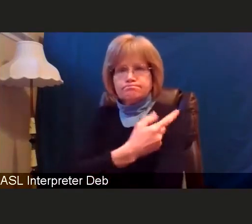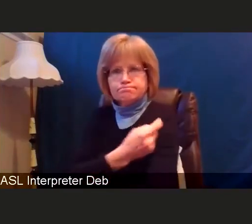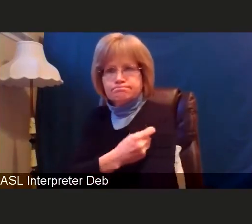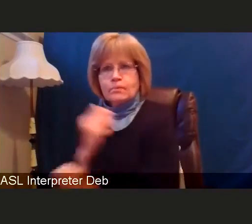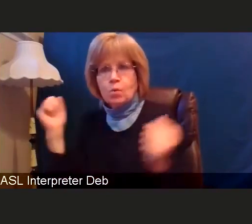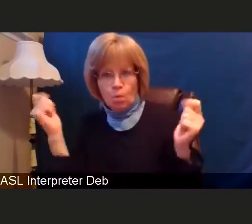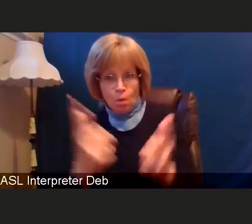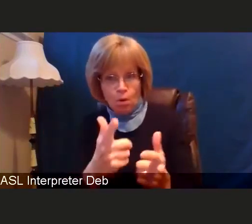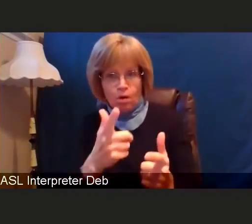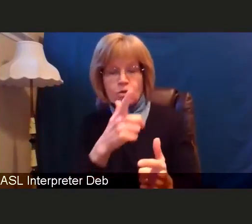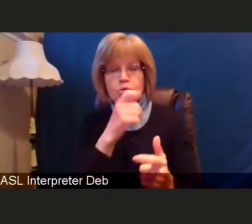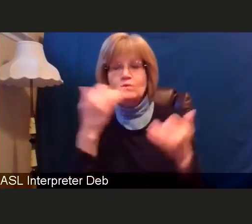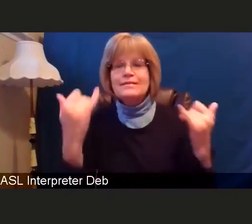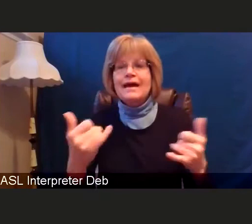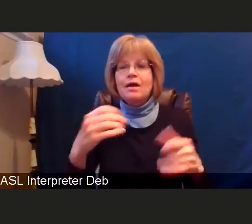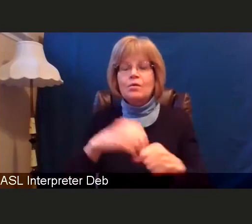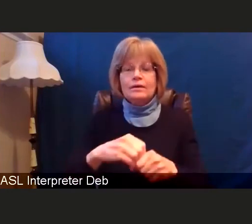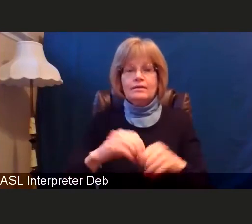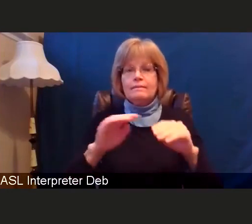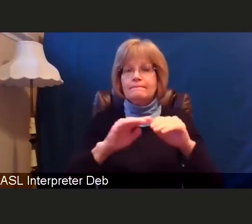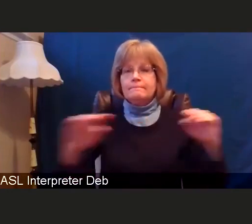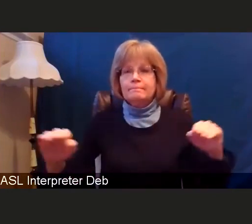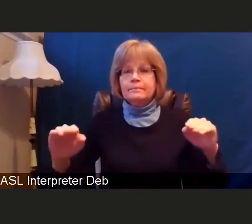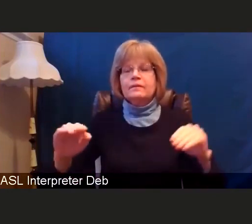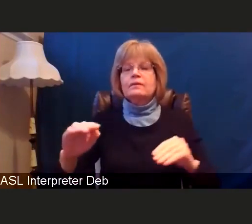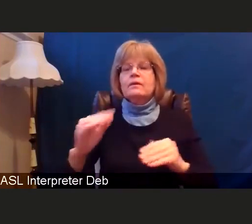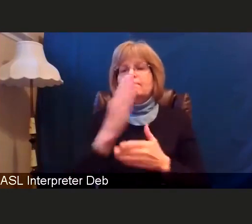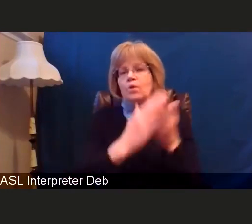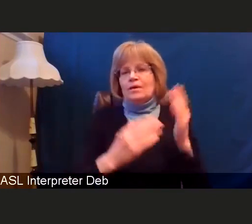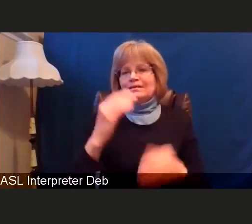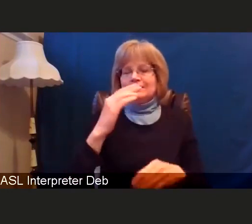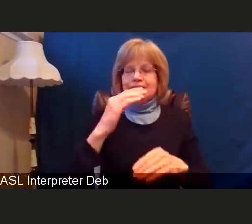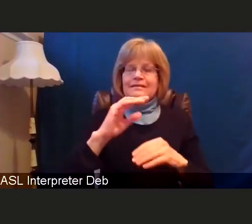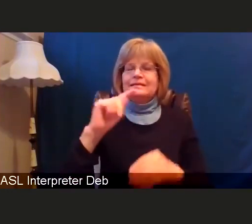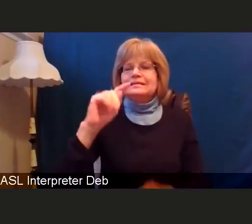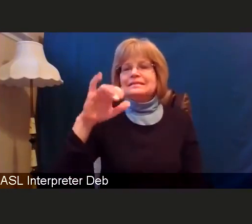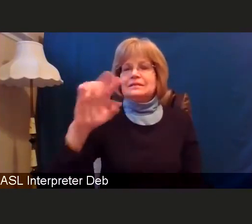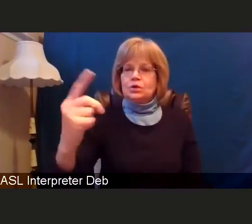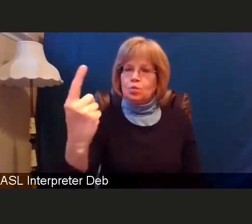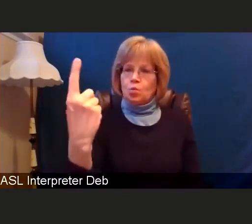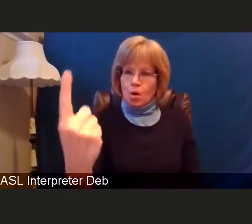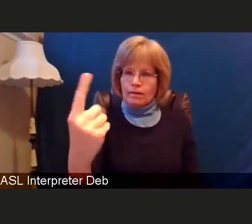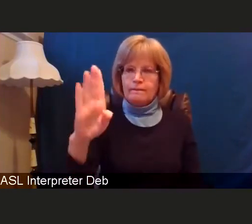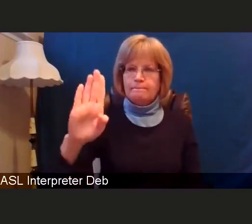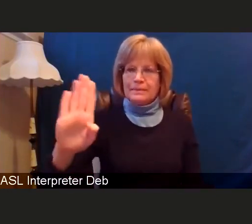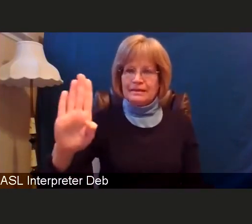in Phase/Tier 1B over 65. You need to know that at the beginning